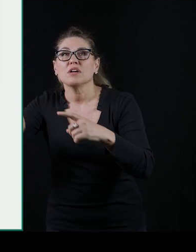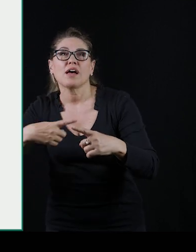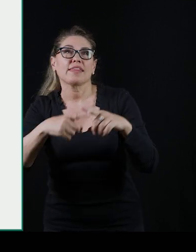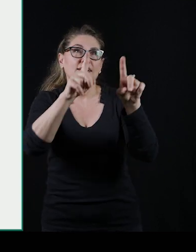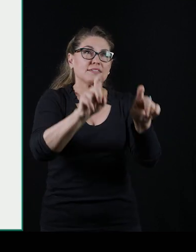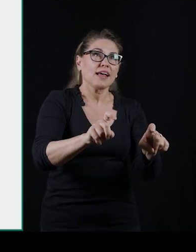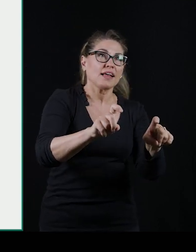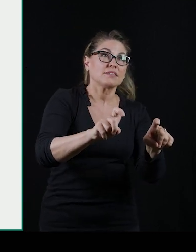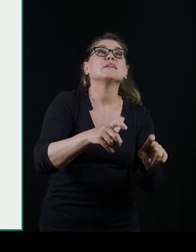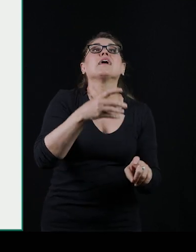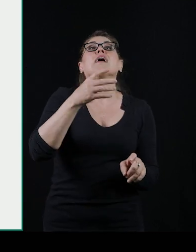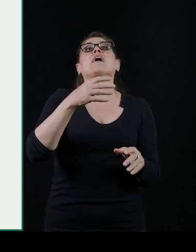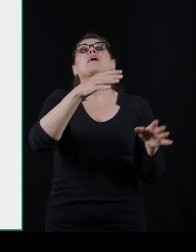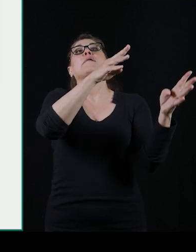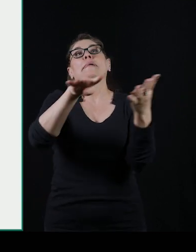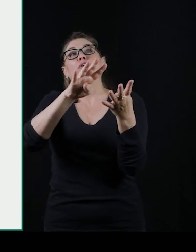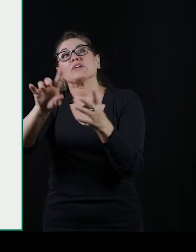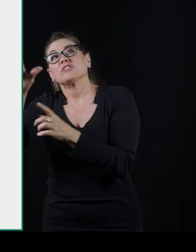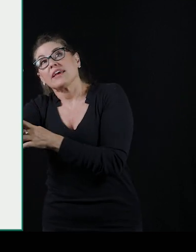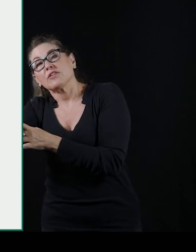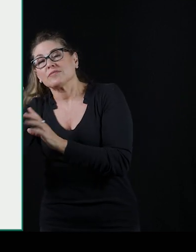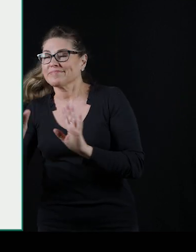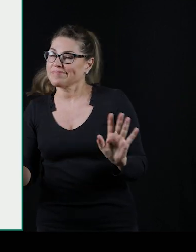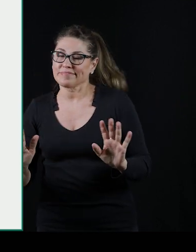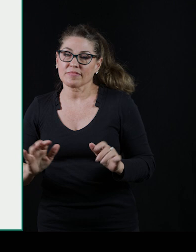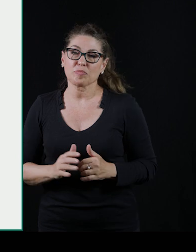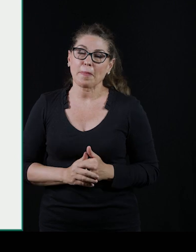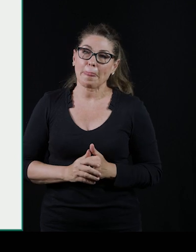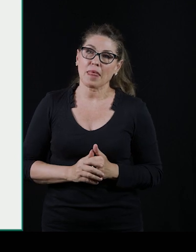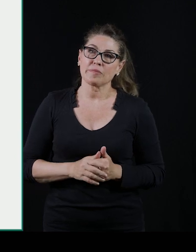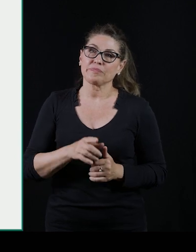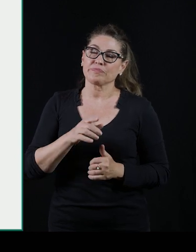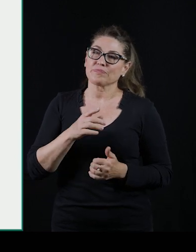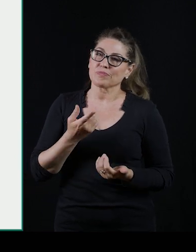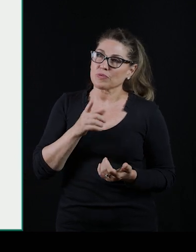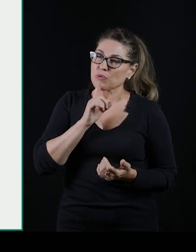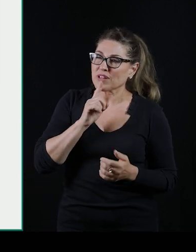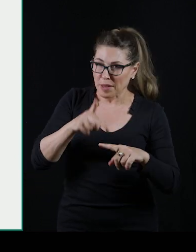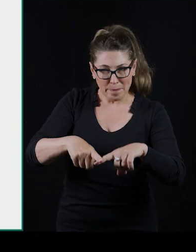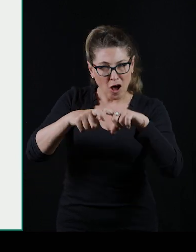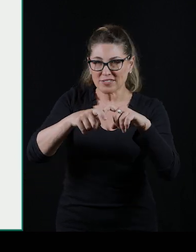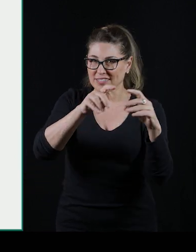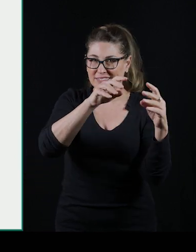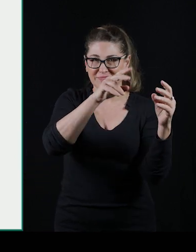and then resuming the migration later. Ultimately we decided that the pause on the migration would be too long.